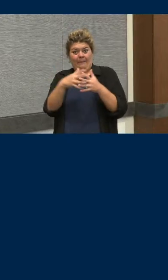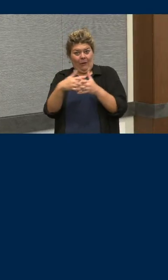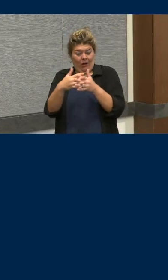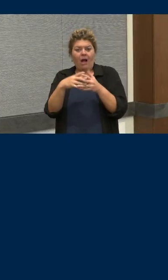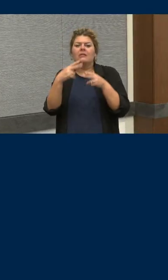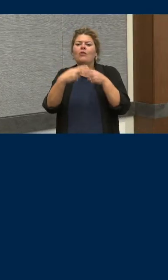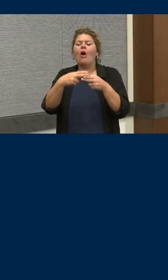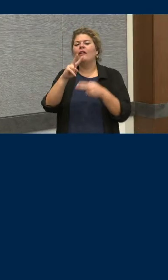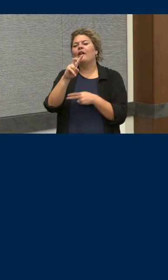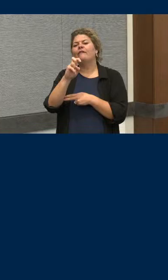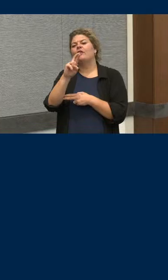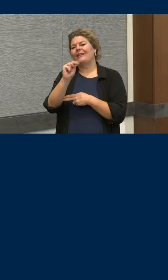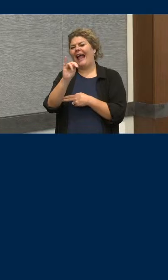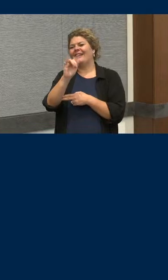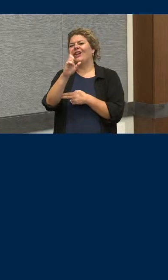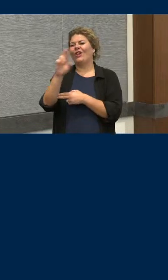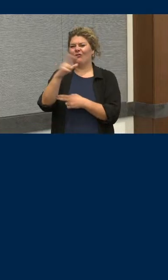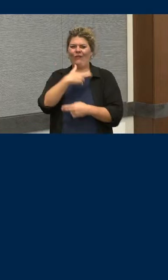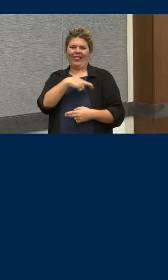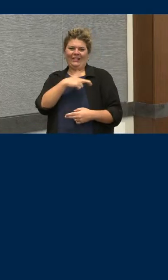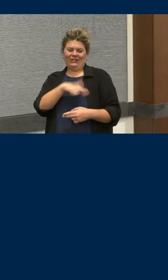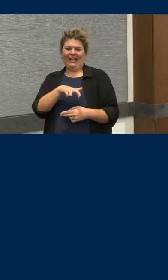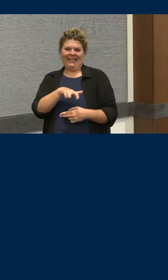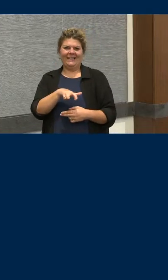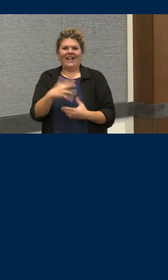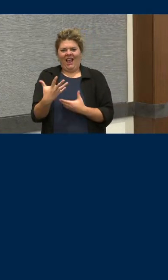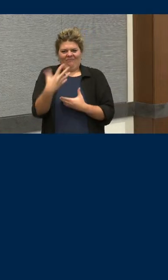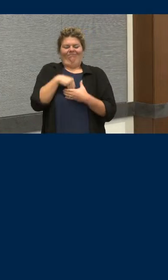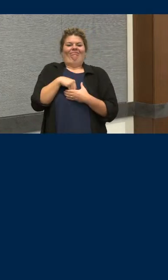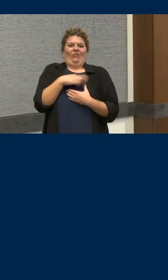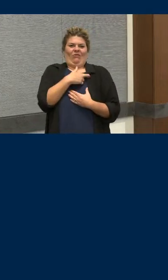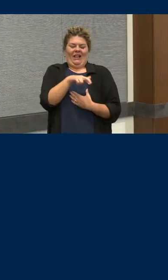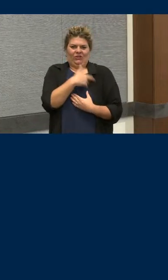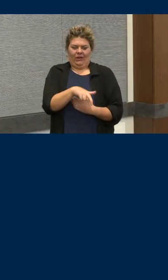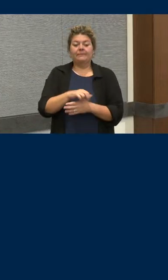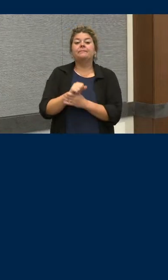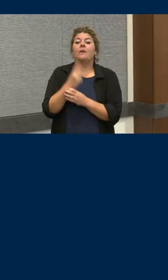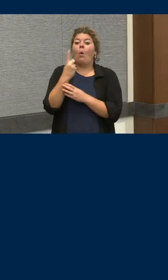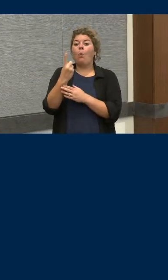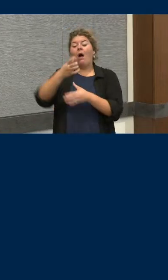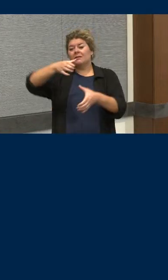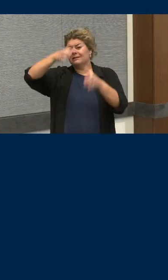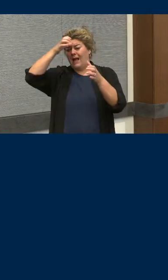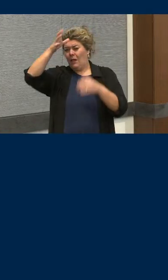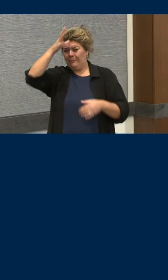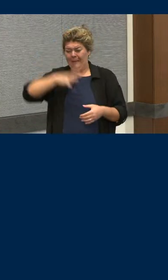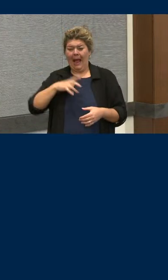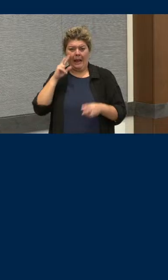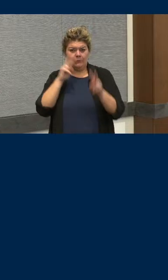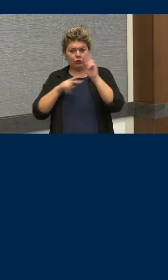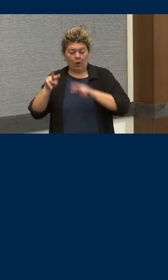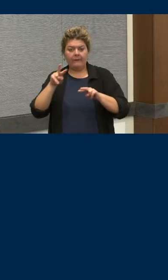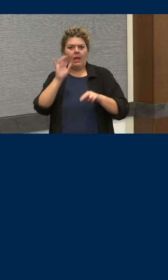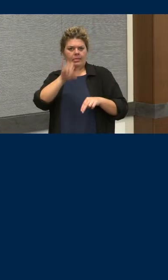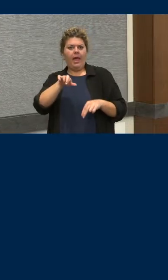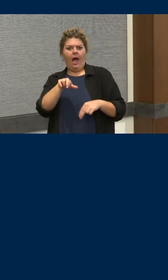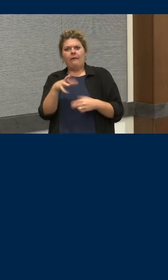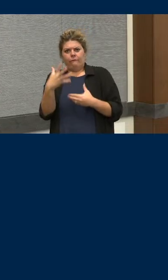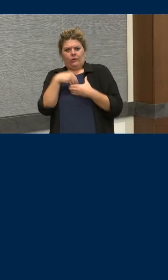studies scholar Leonard Primiano observes, Vernacular religion is, by definition, religion as